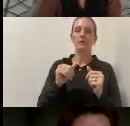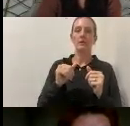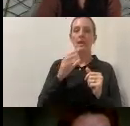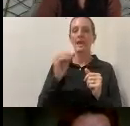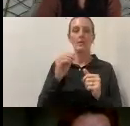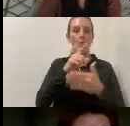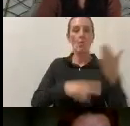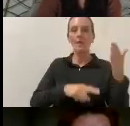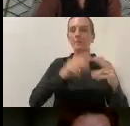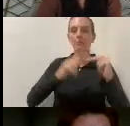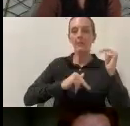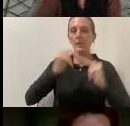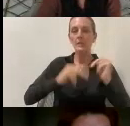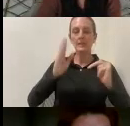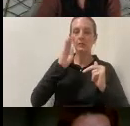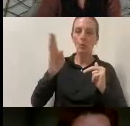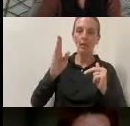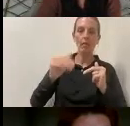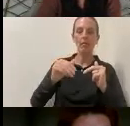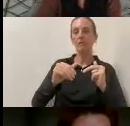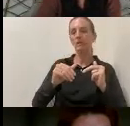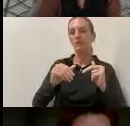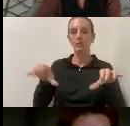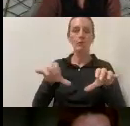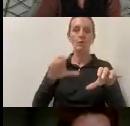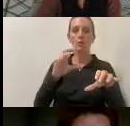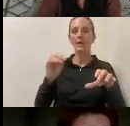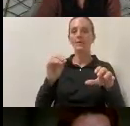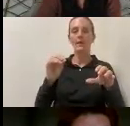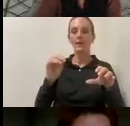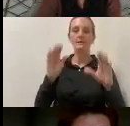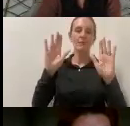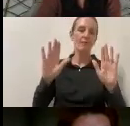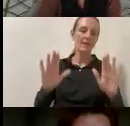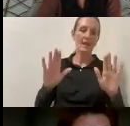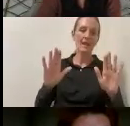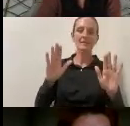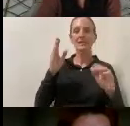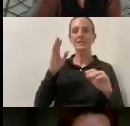and all of this like amazing futuristic buildings and all of that.